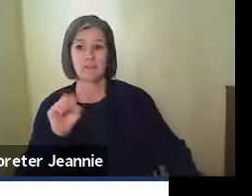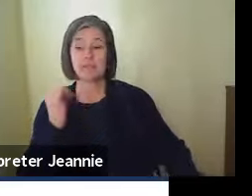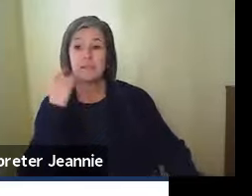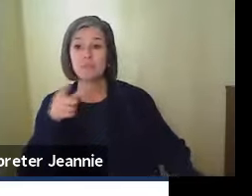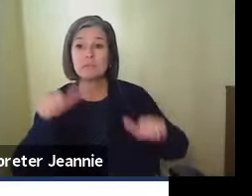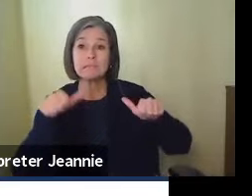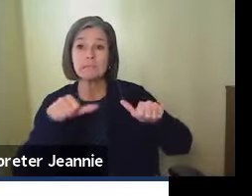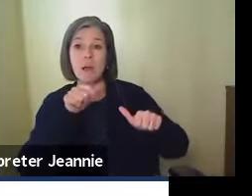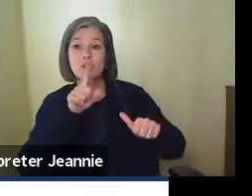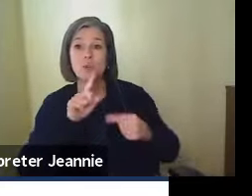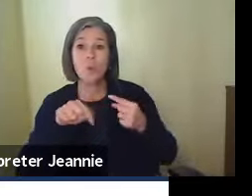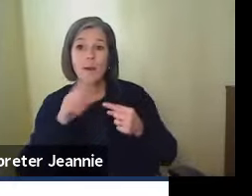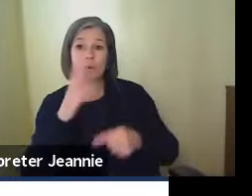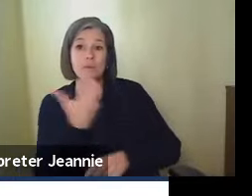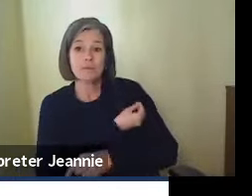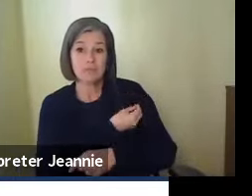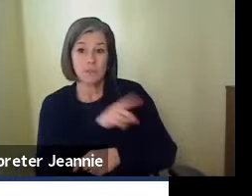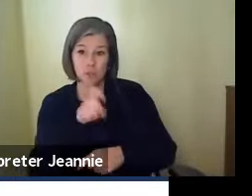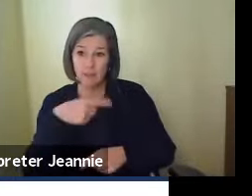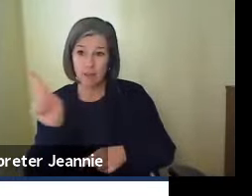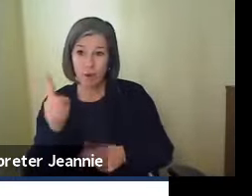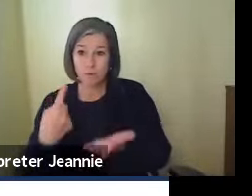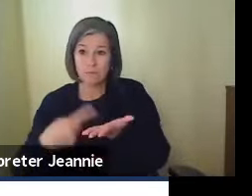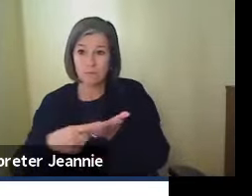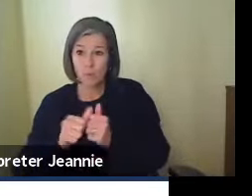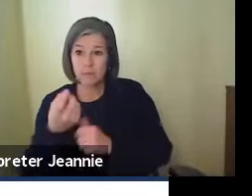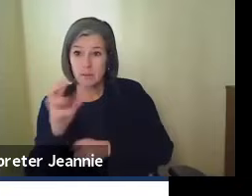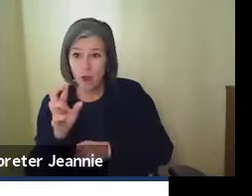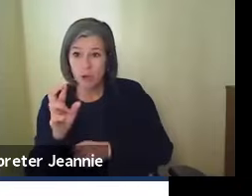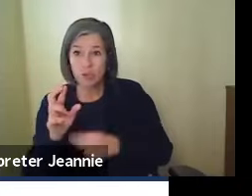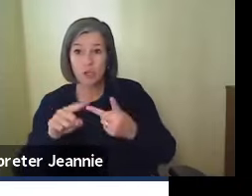when they might get it, should they talk to their doctor or the local health department?